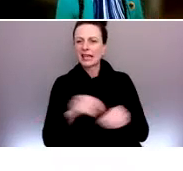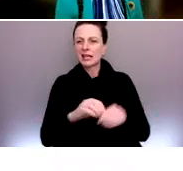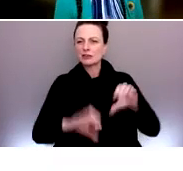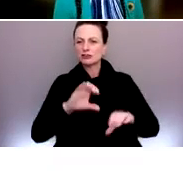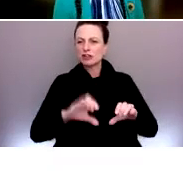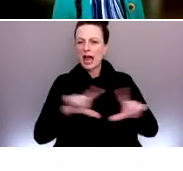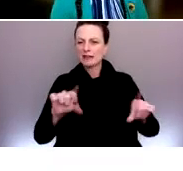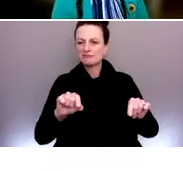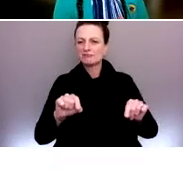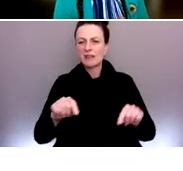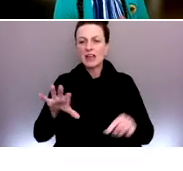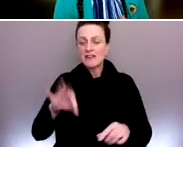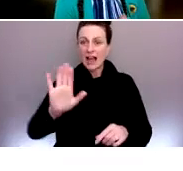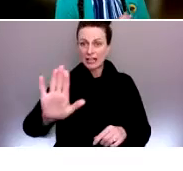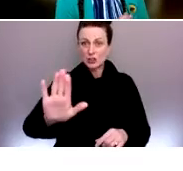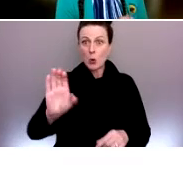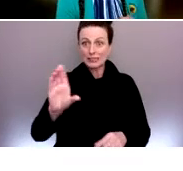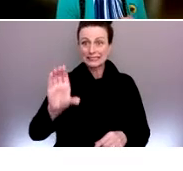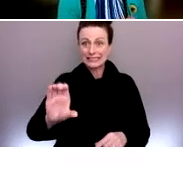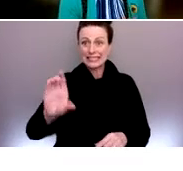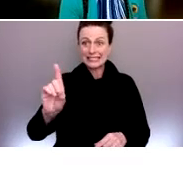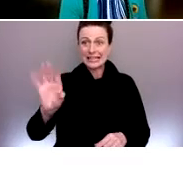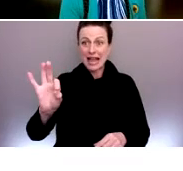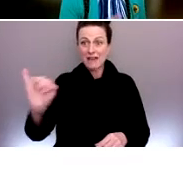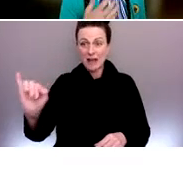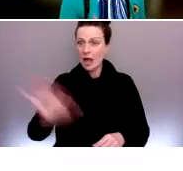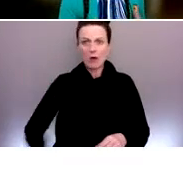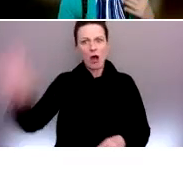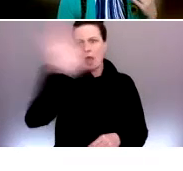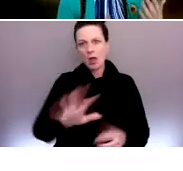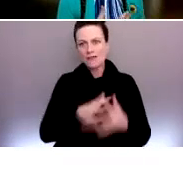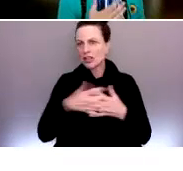find your native CDFI, all across the country and still emerging,